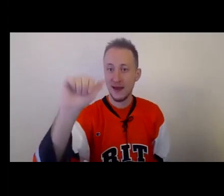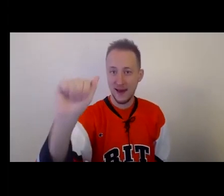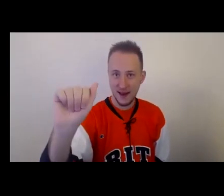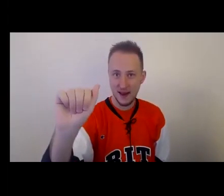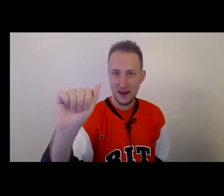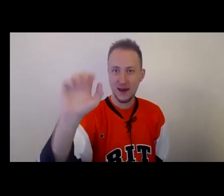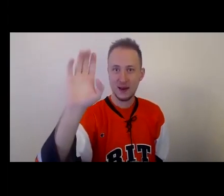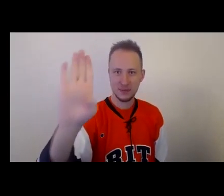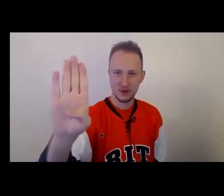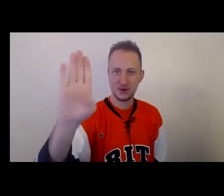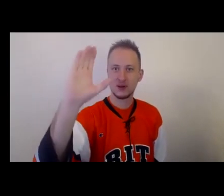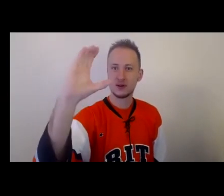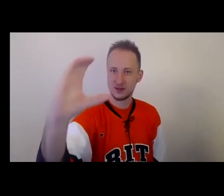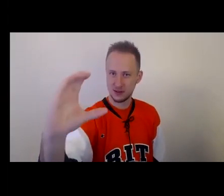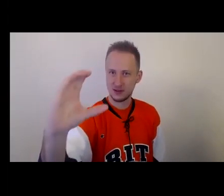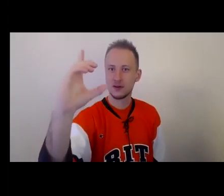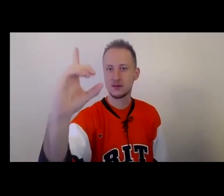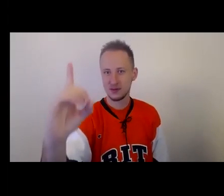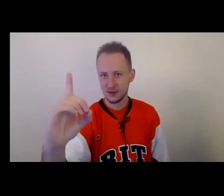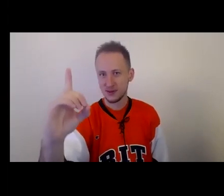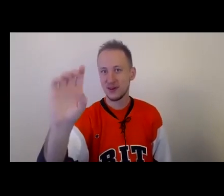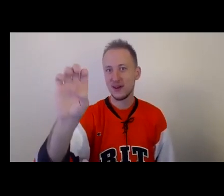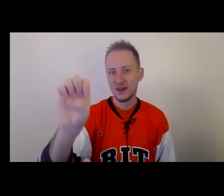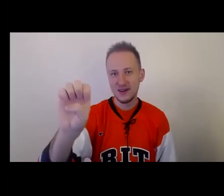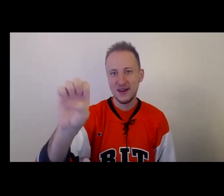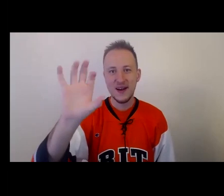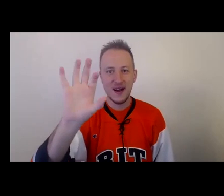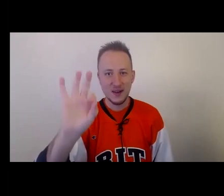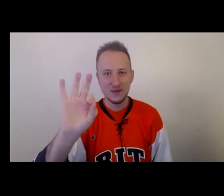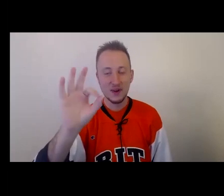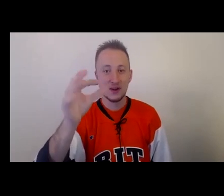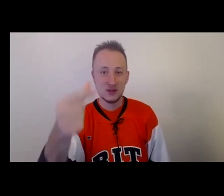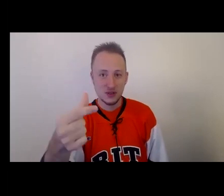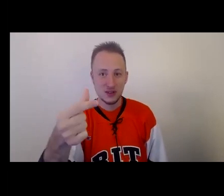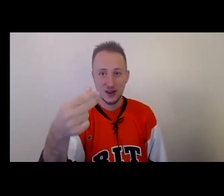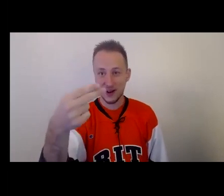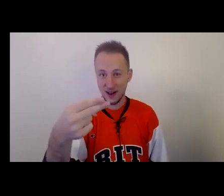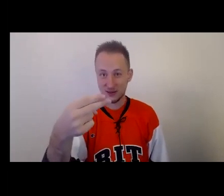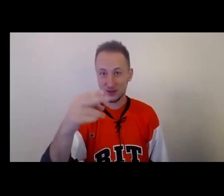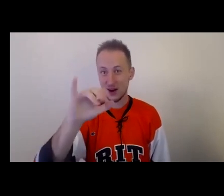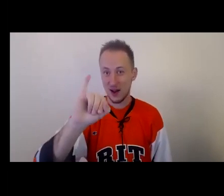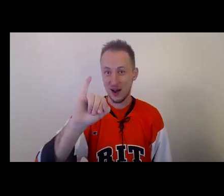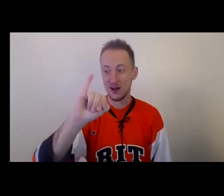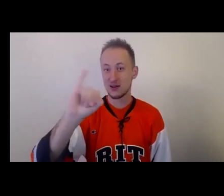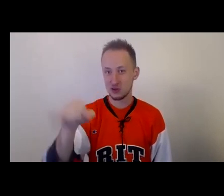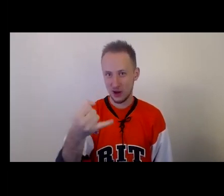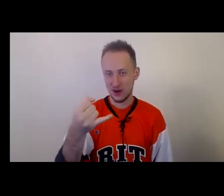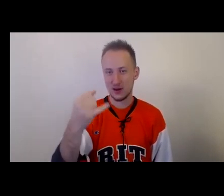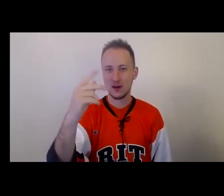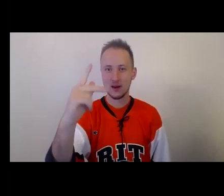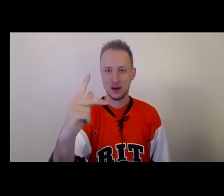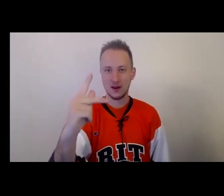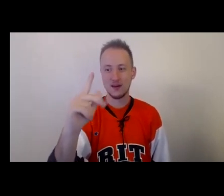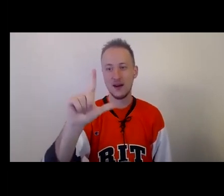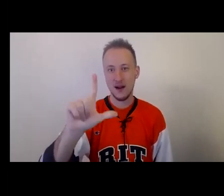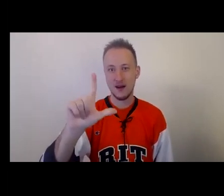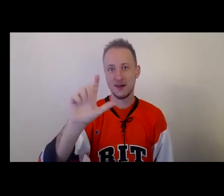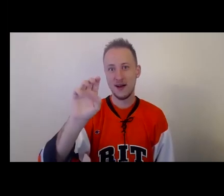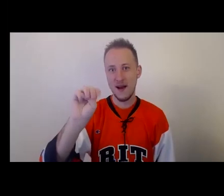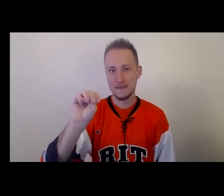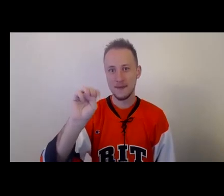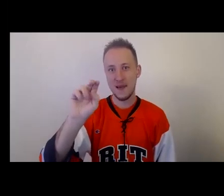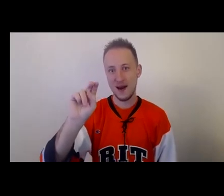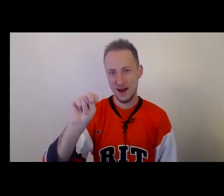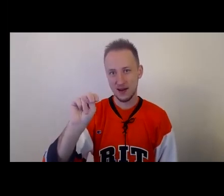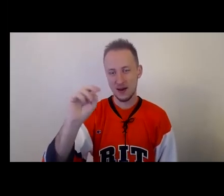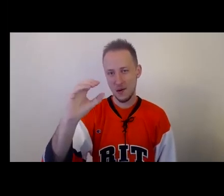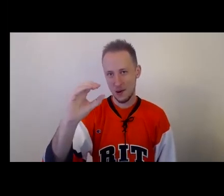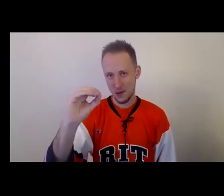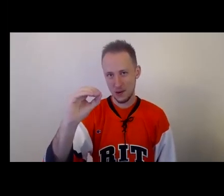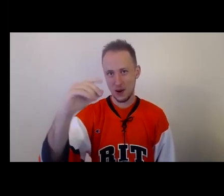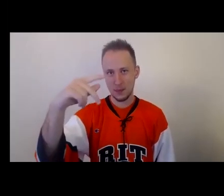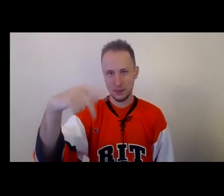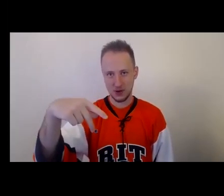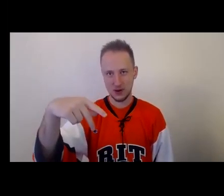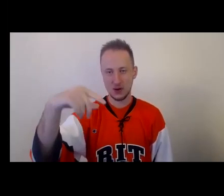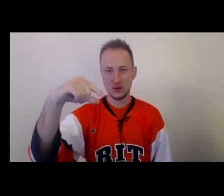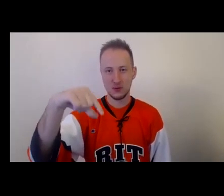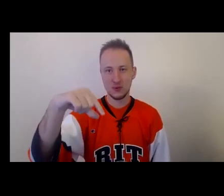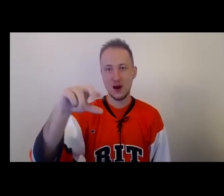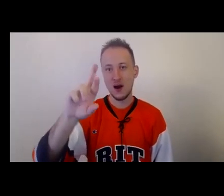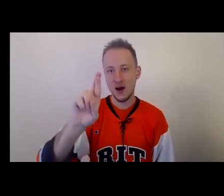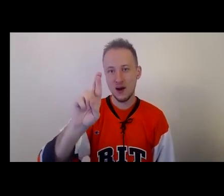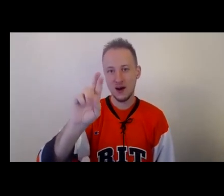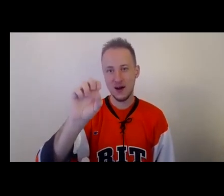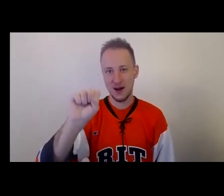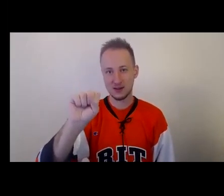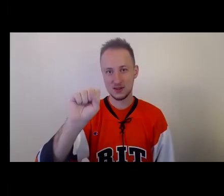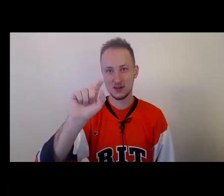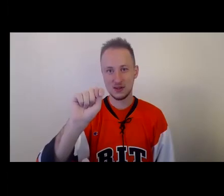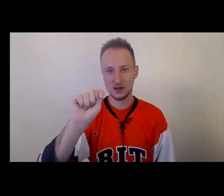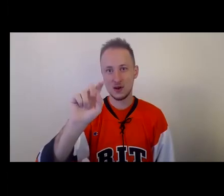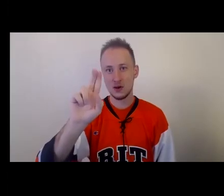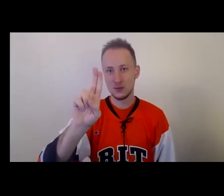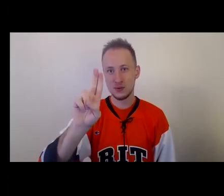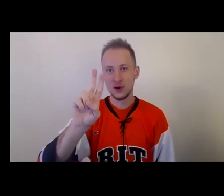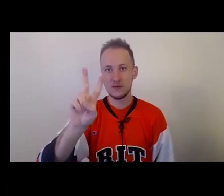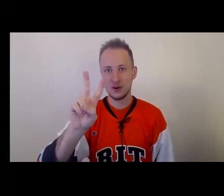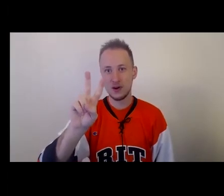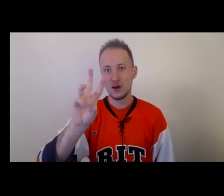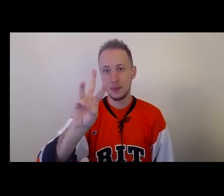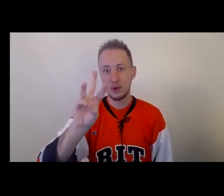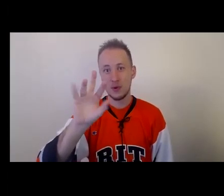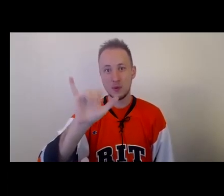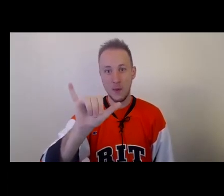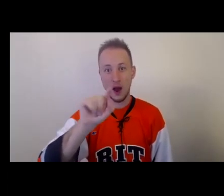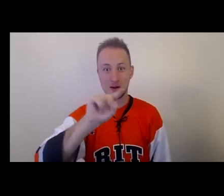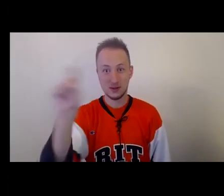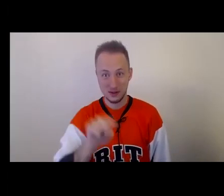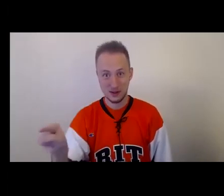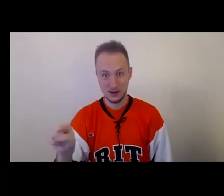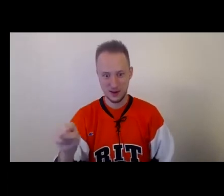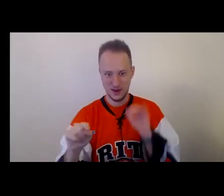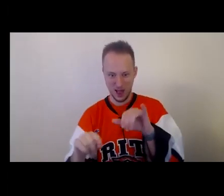Matt: A, B, C, D, E, F, G, H, I, J, K, L, M, N, O, P, Q, R, S,T, U, V, W, X,Y, Z.